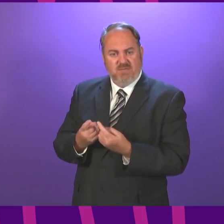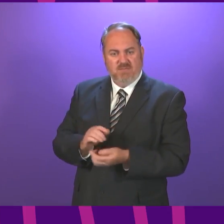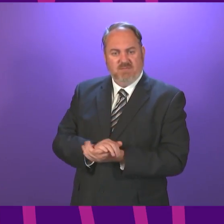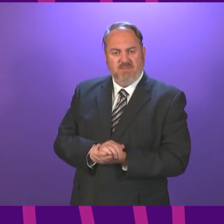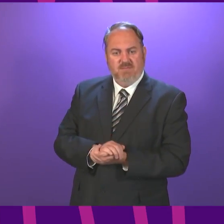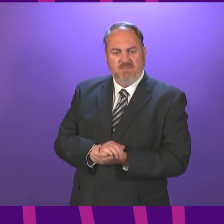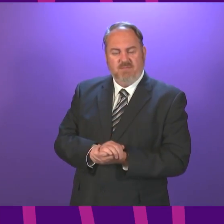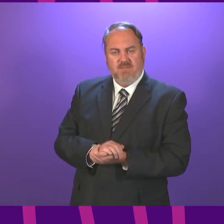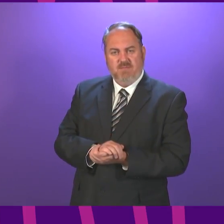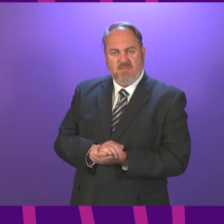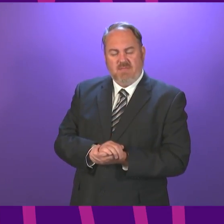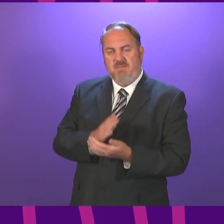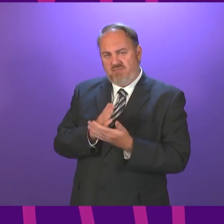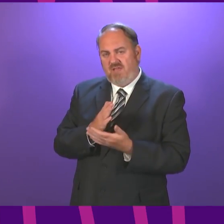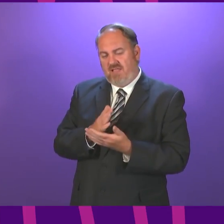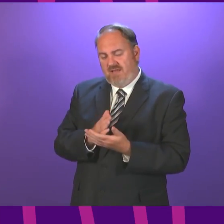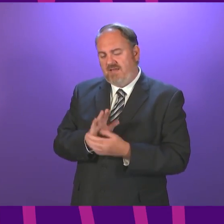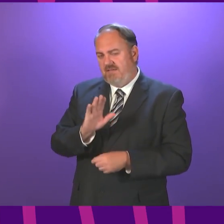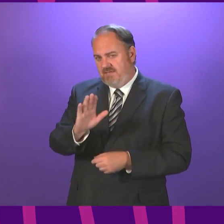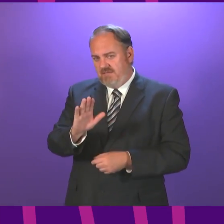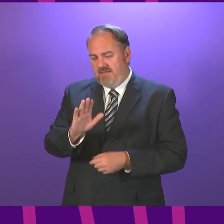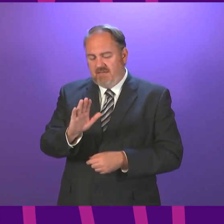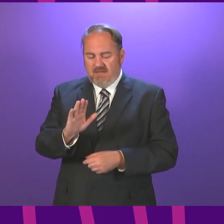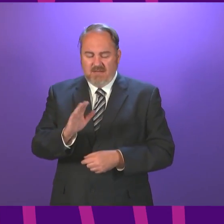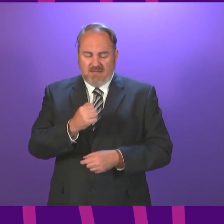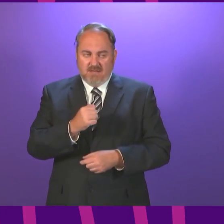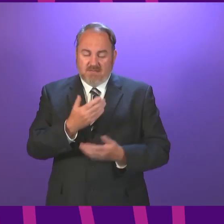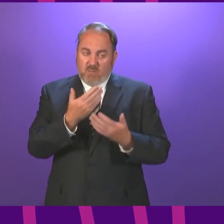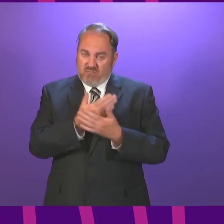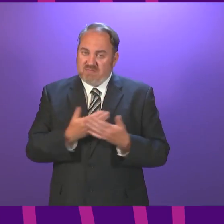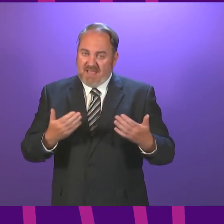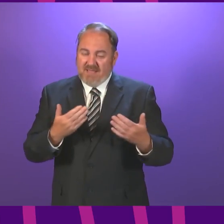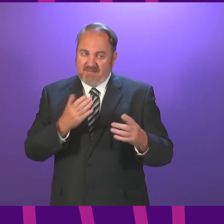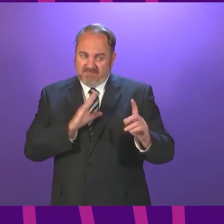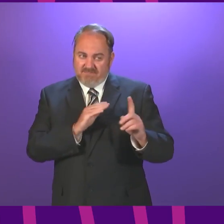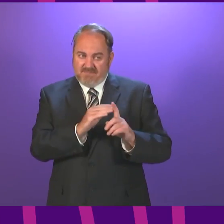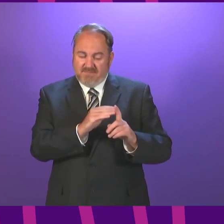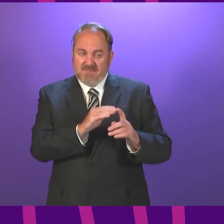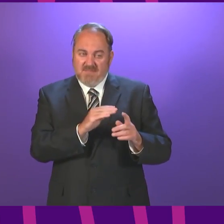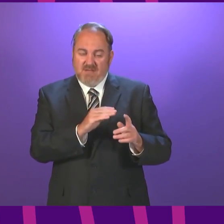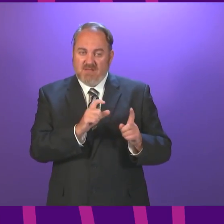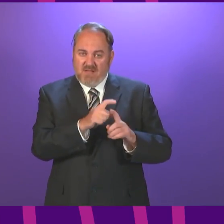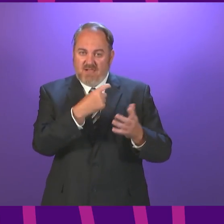justice system, but I say respectfully to Mr Ross that I have yet to see the bill. I